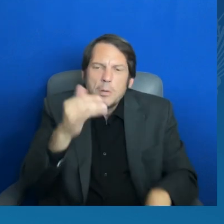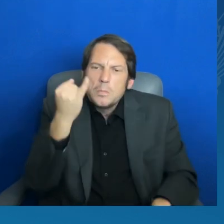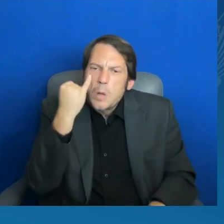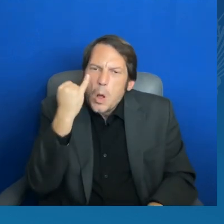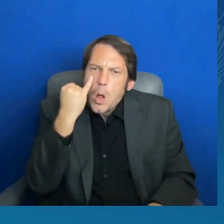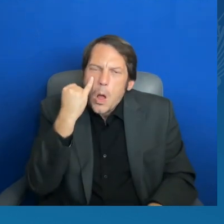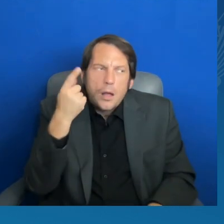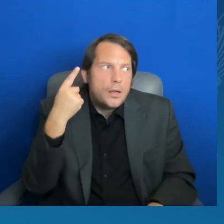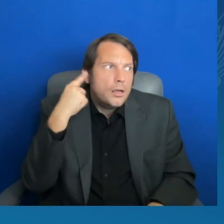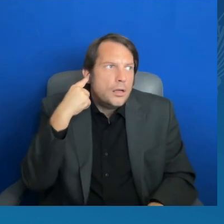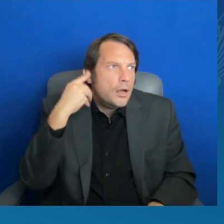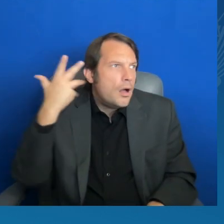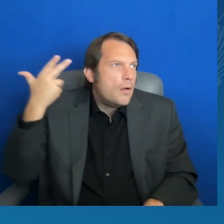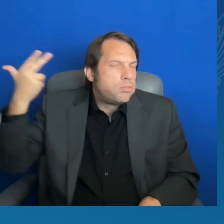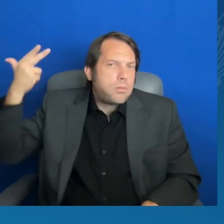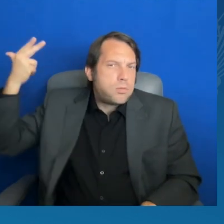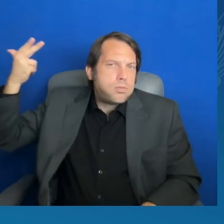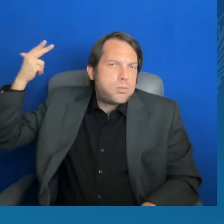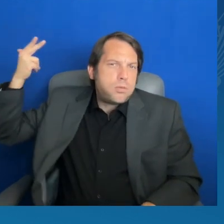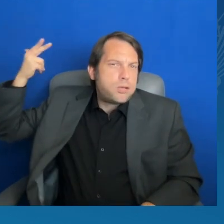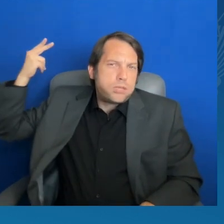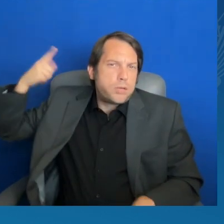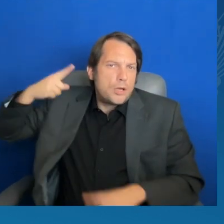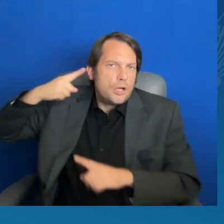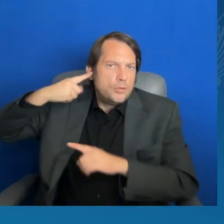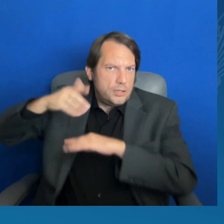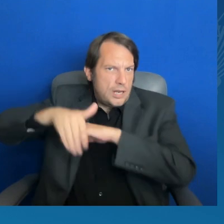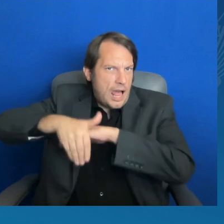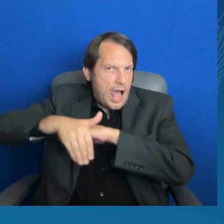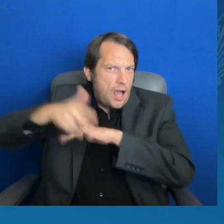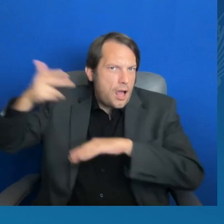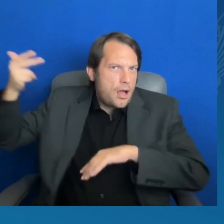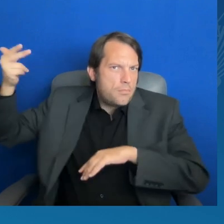because if you're laying in the tub, that stray bullet is unlikely to hit you."